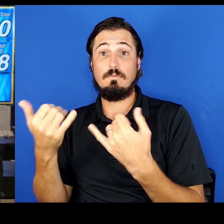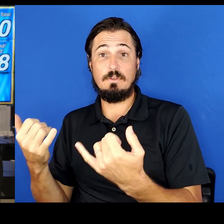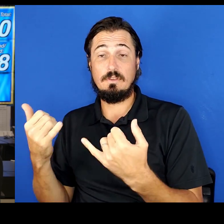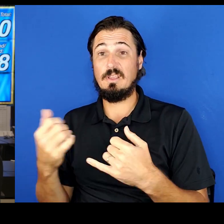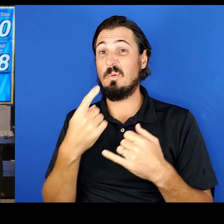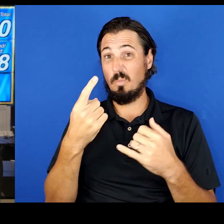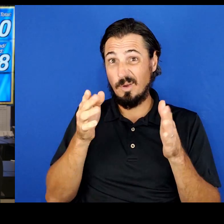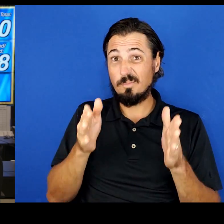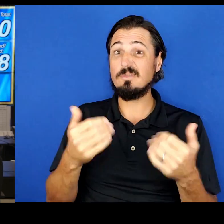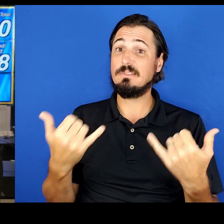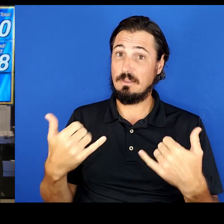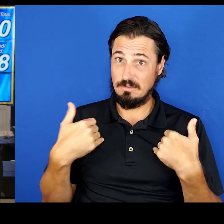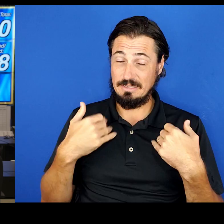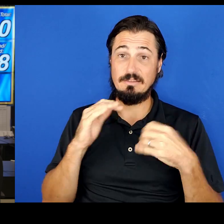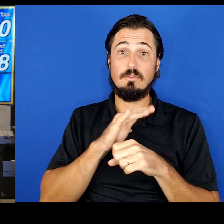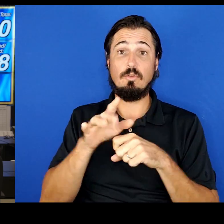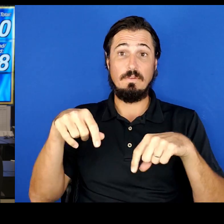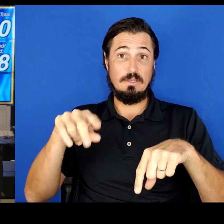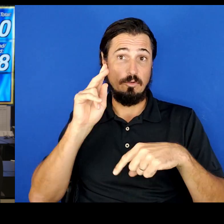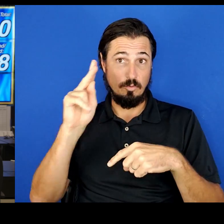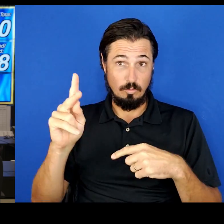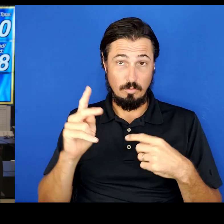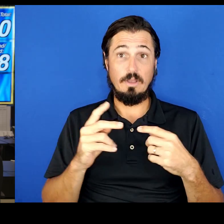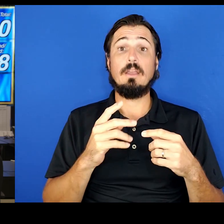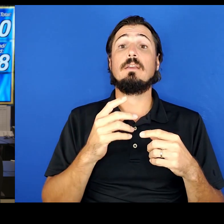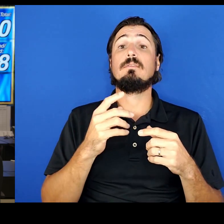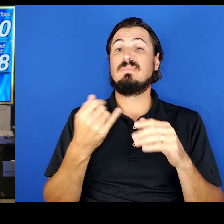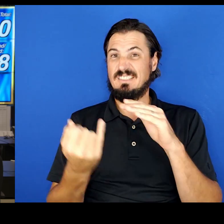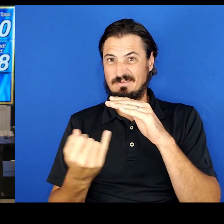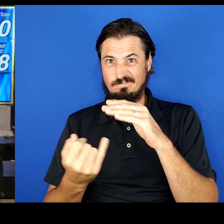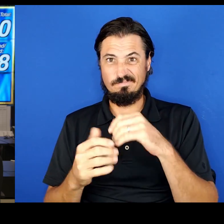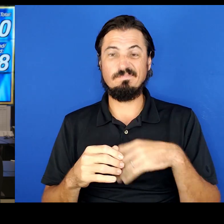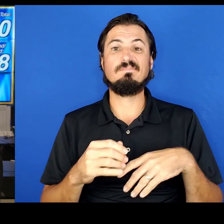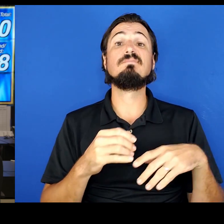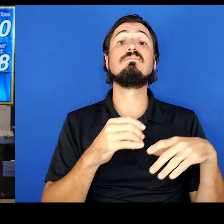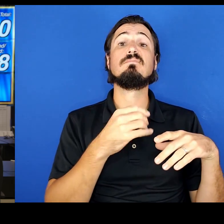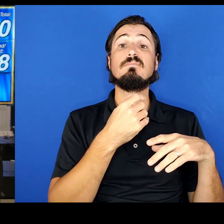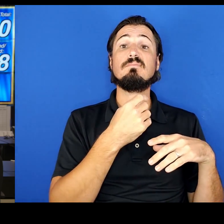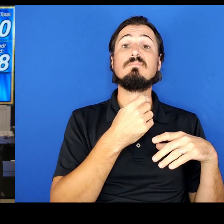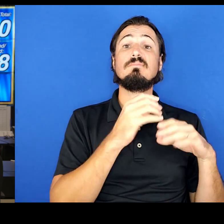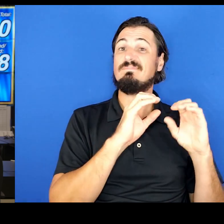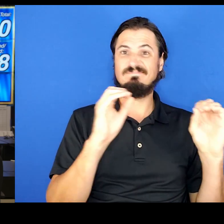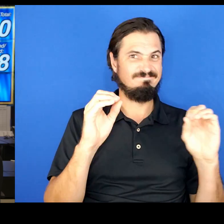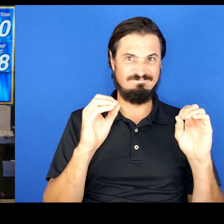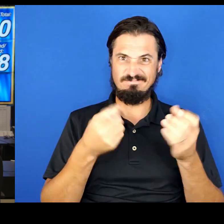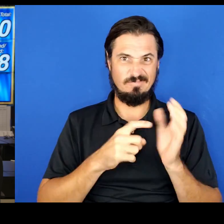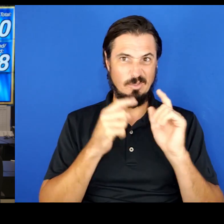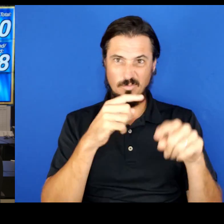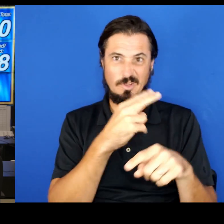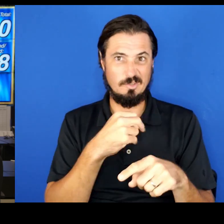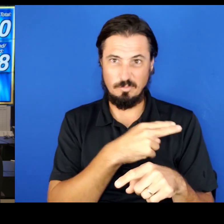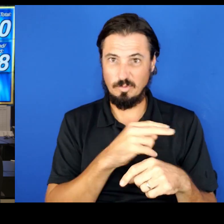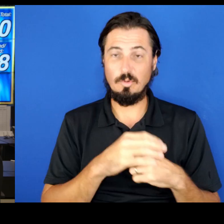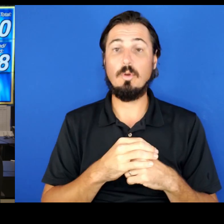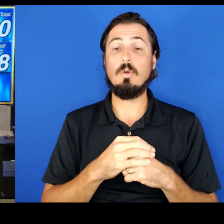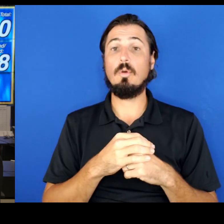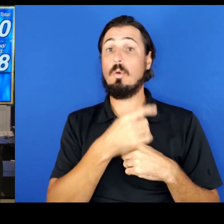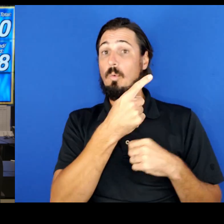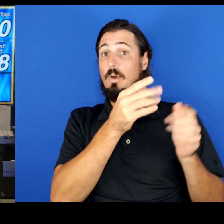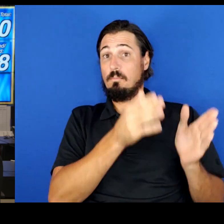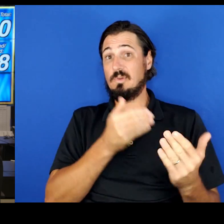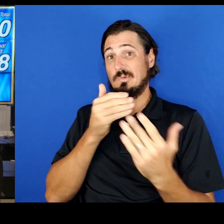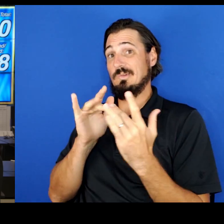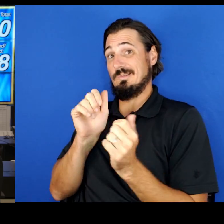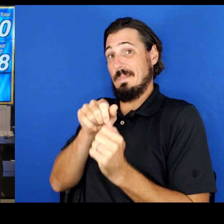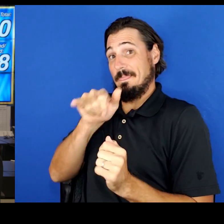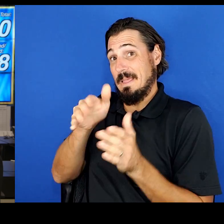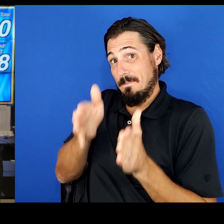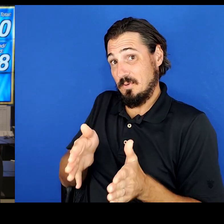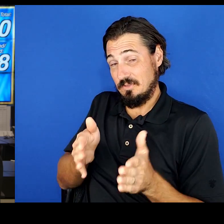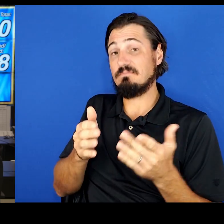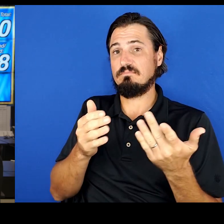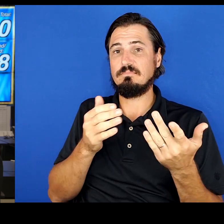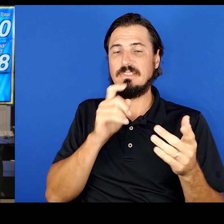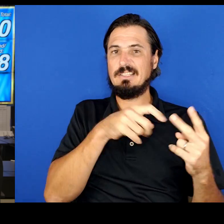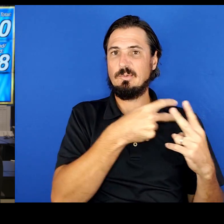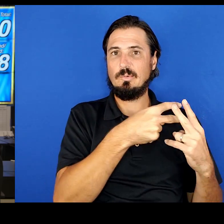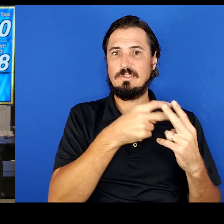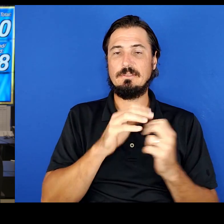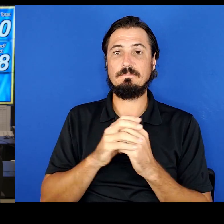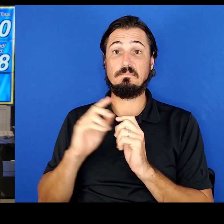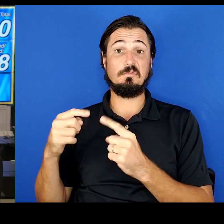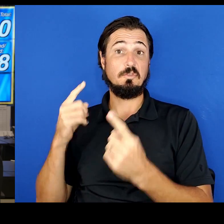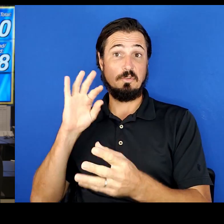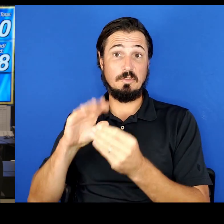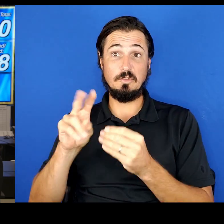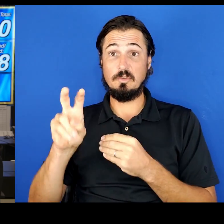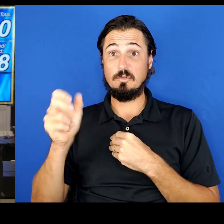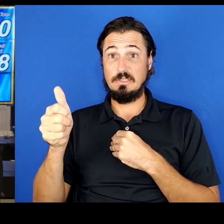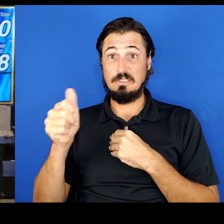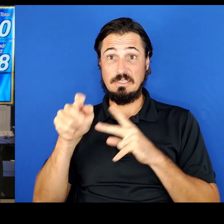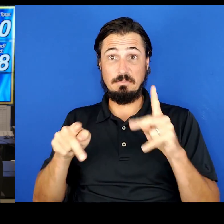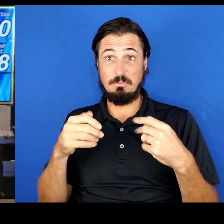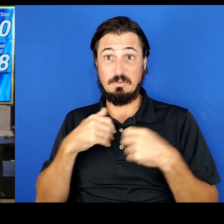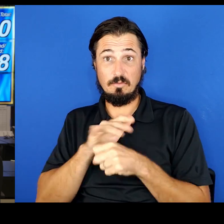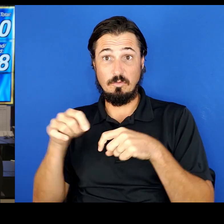We currently have 1 active case in isolation. None are hospitalized. We have one person in health-directed quarantine as a close contact. Our cumulative case count is now 210, including